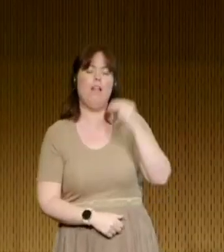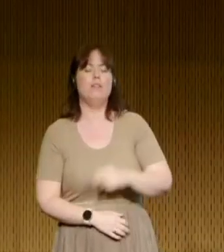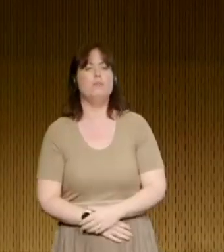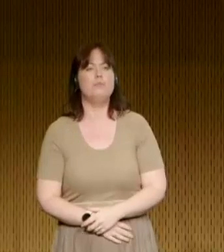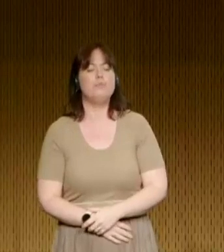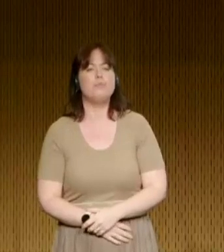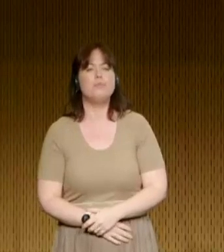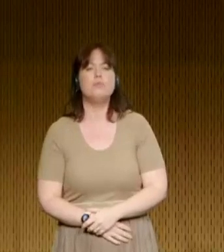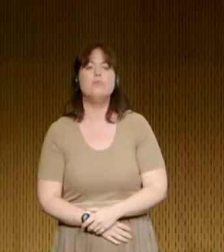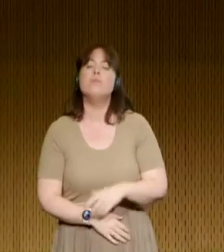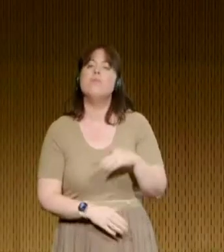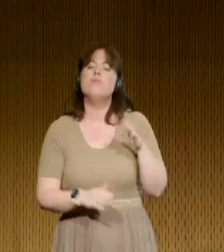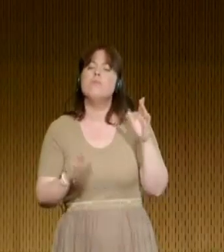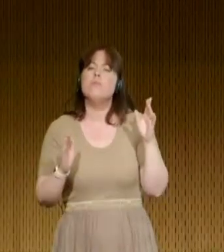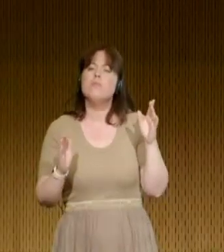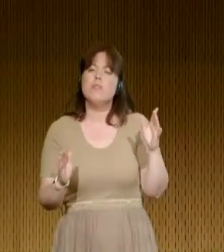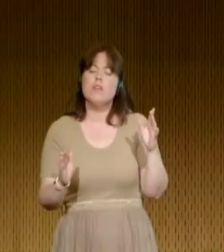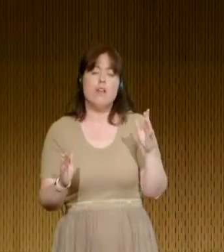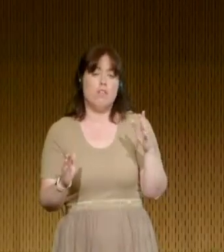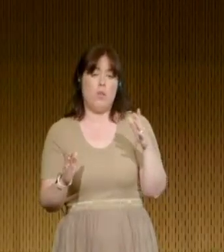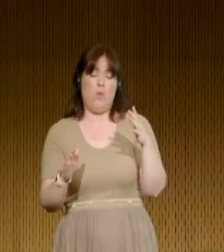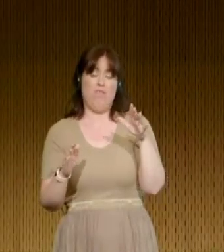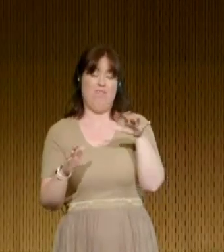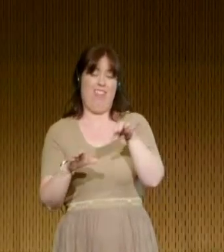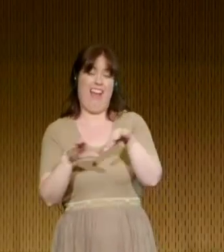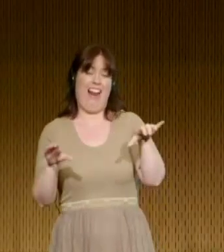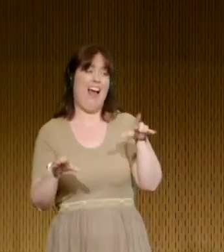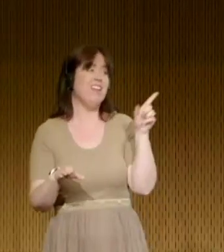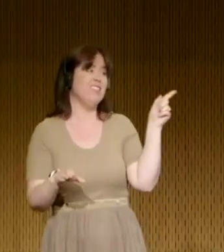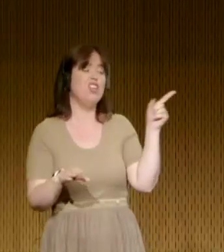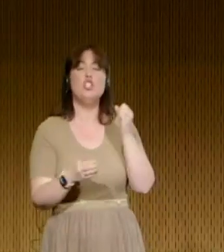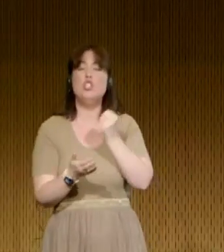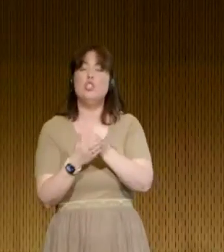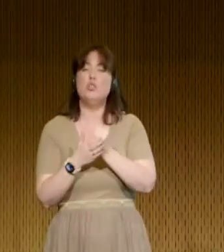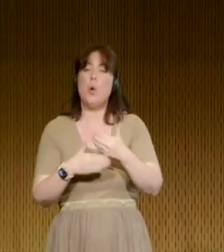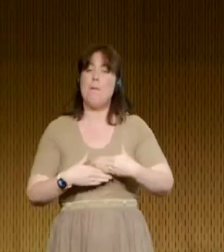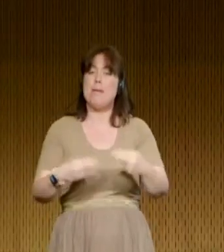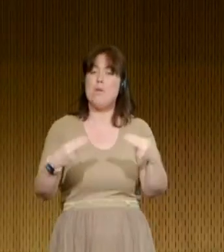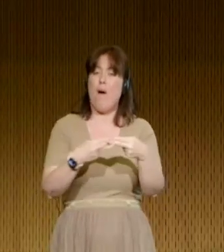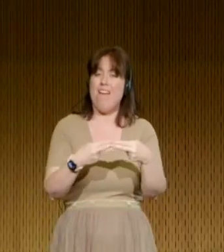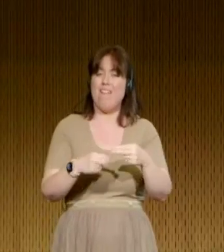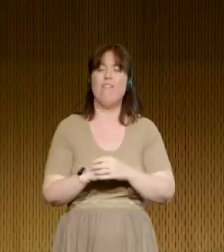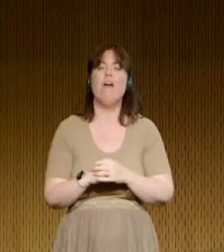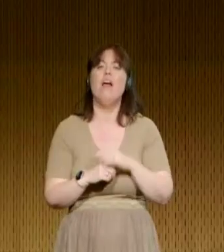imagine a classroom full of in this case student midwives. This module is a psychosocial module.